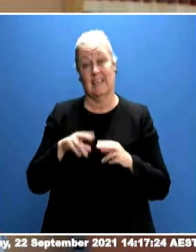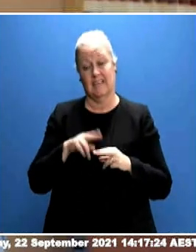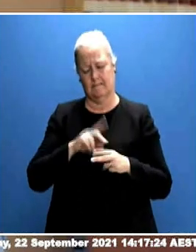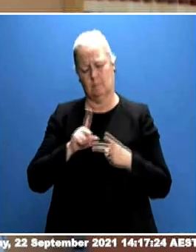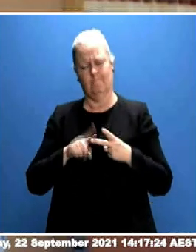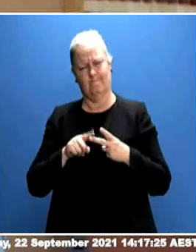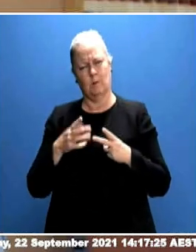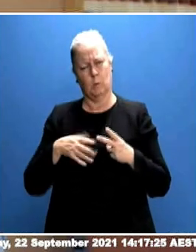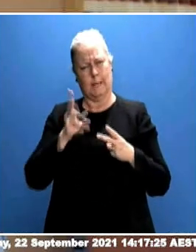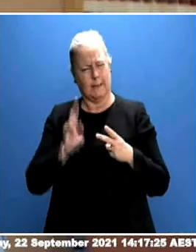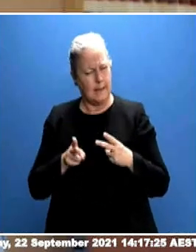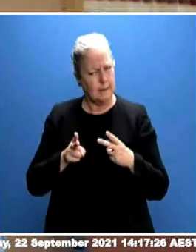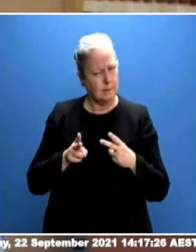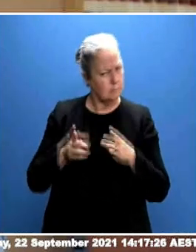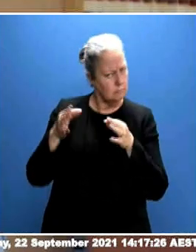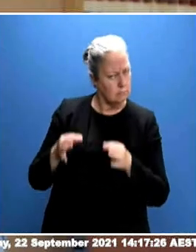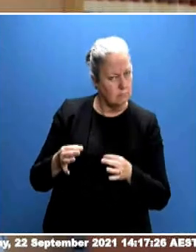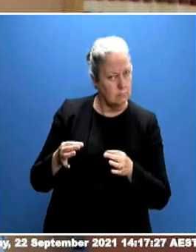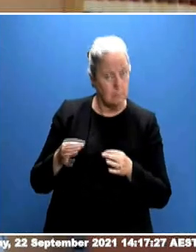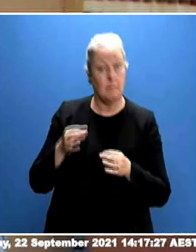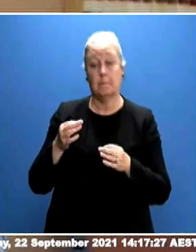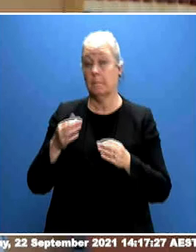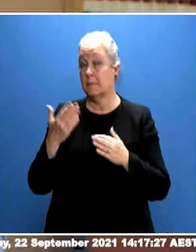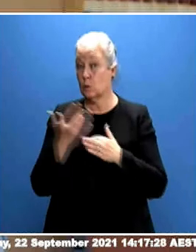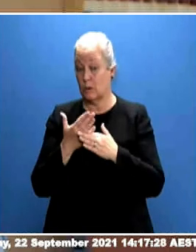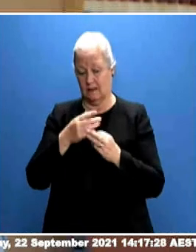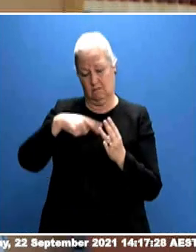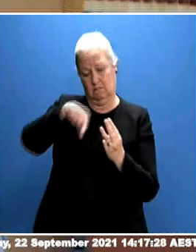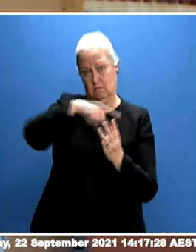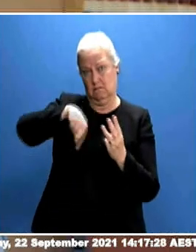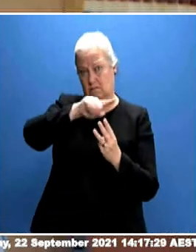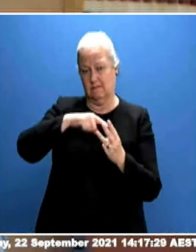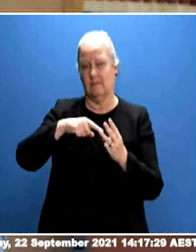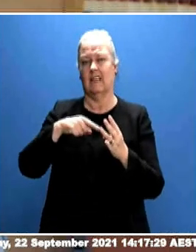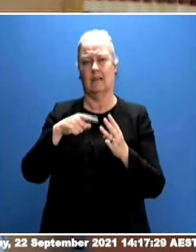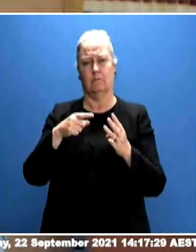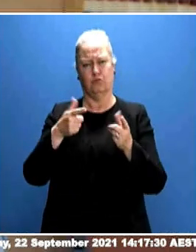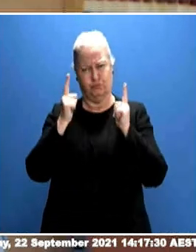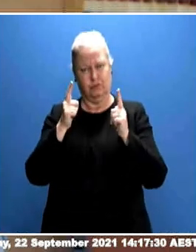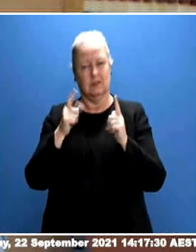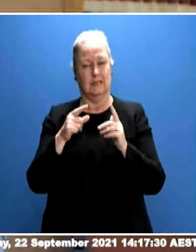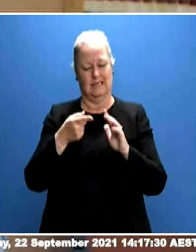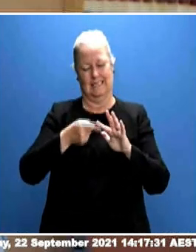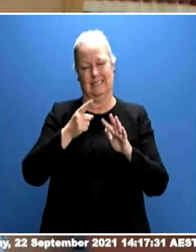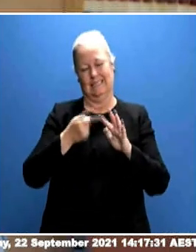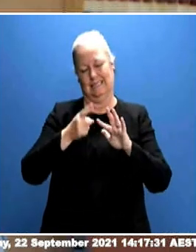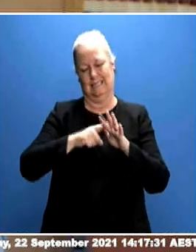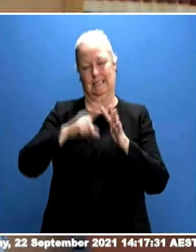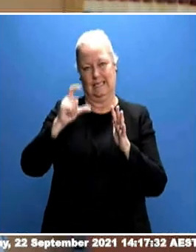a discussion between the executive directors, or is it based on essentially